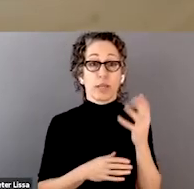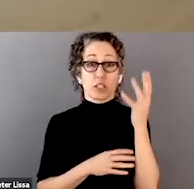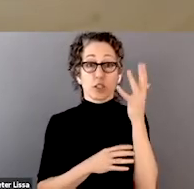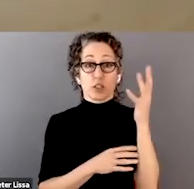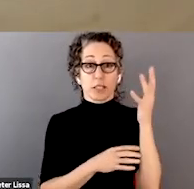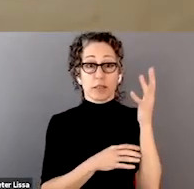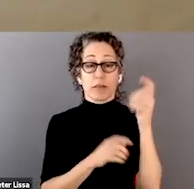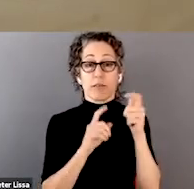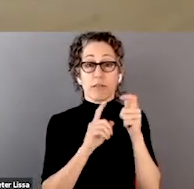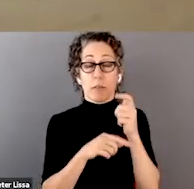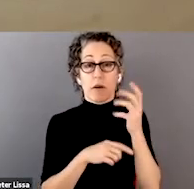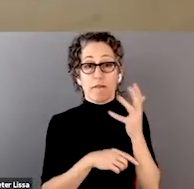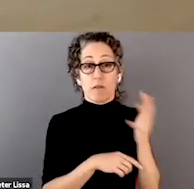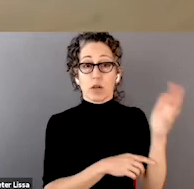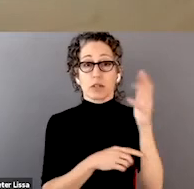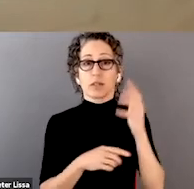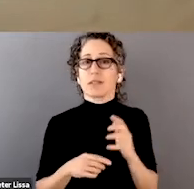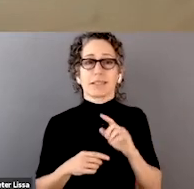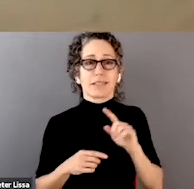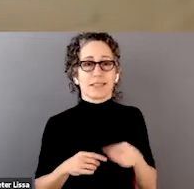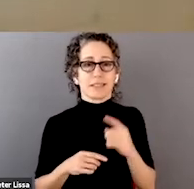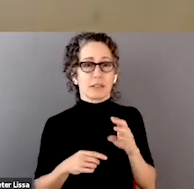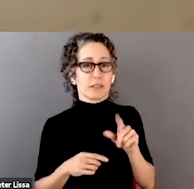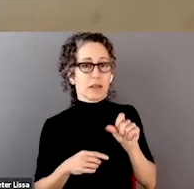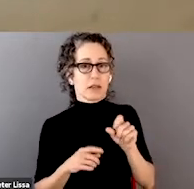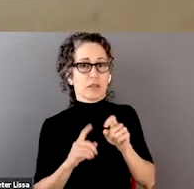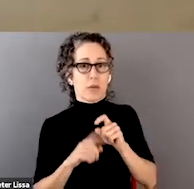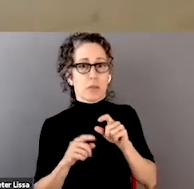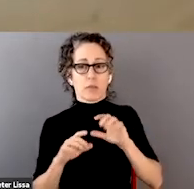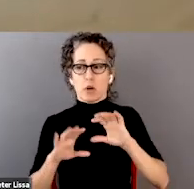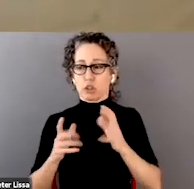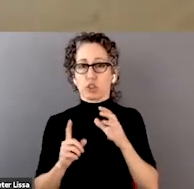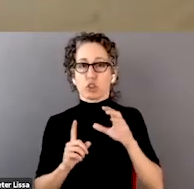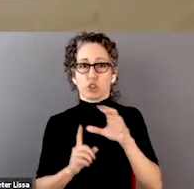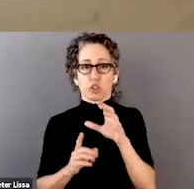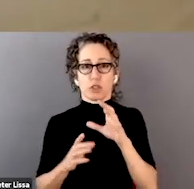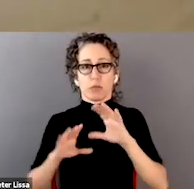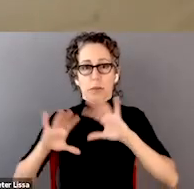but from single cells grown in cultured populations. We utilized automated fluorescence